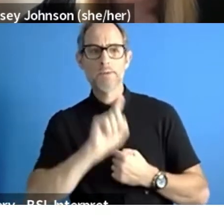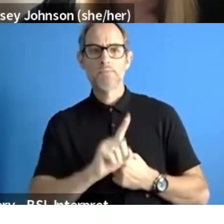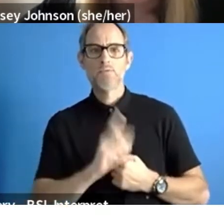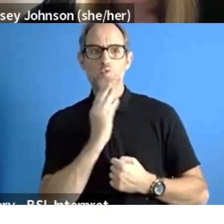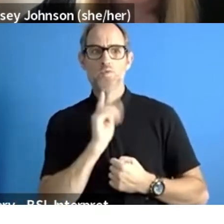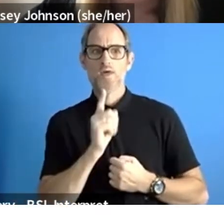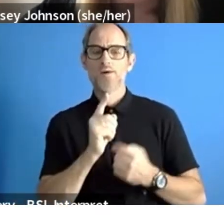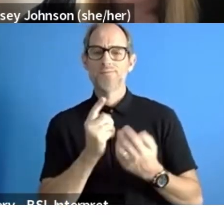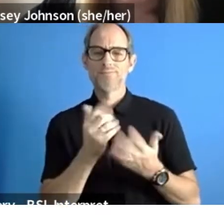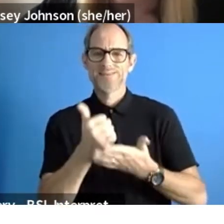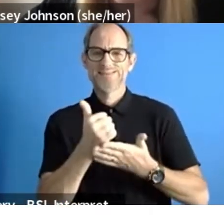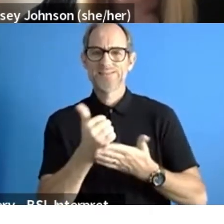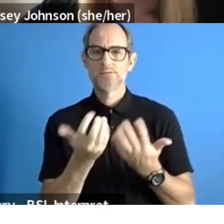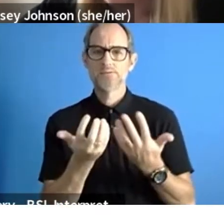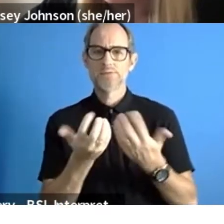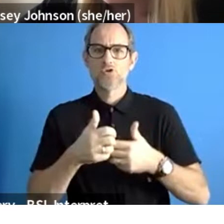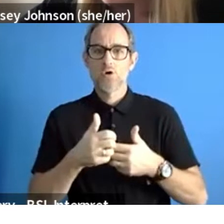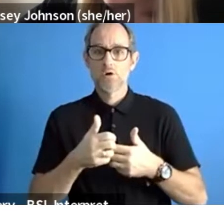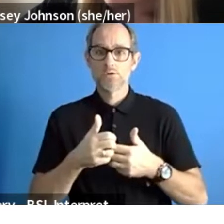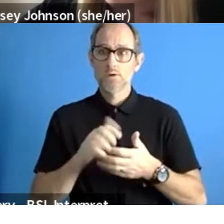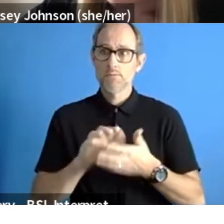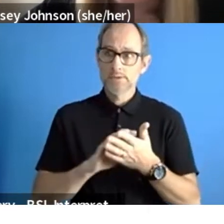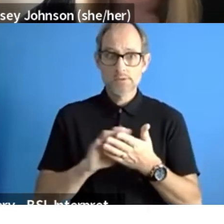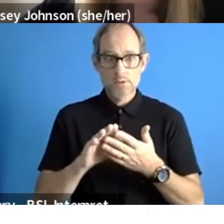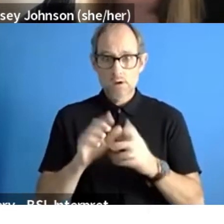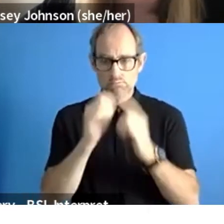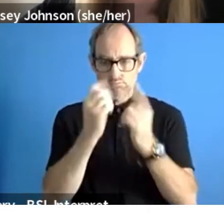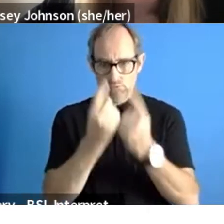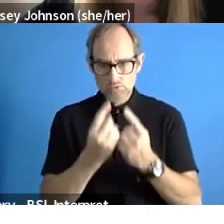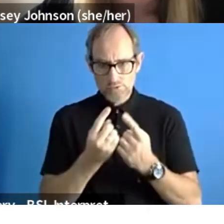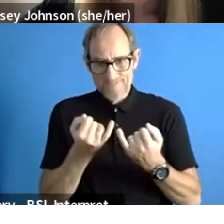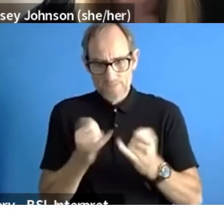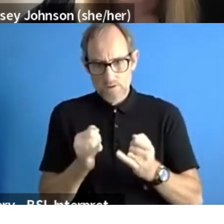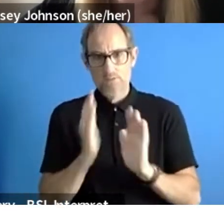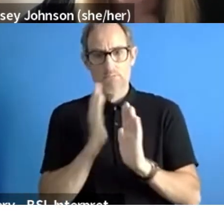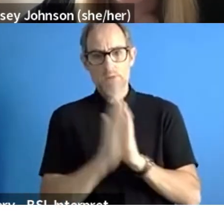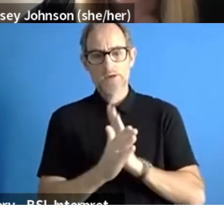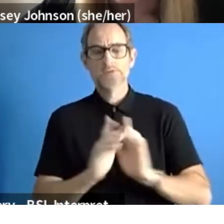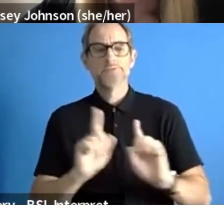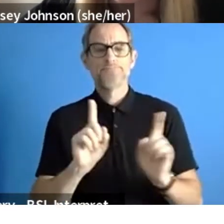whether that product has passed or failed in certain areas. Also, you